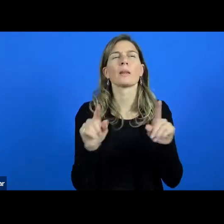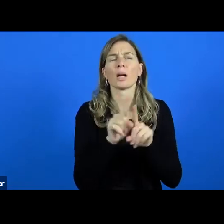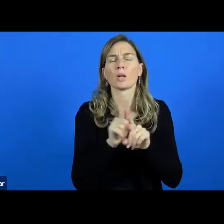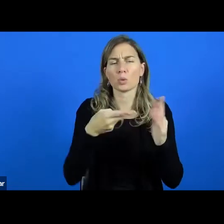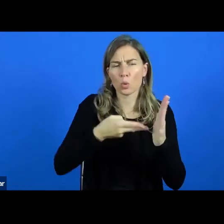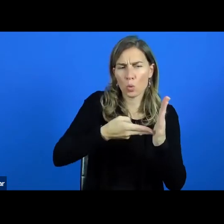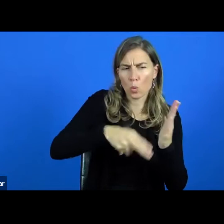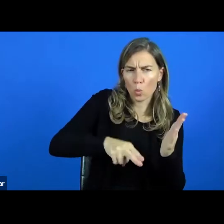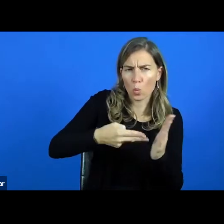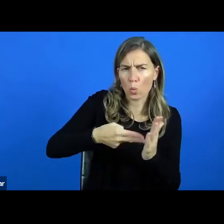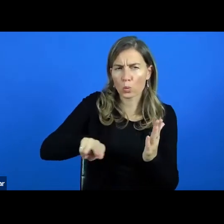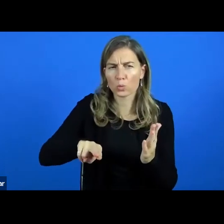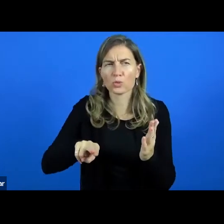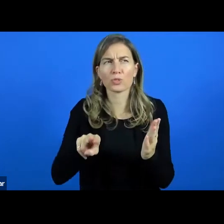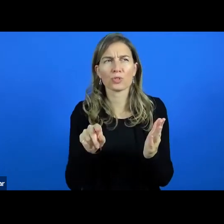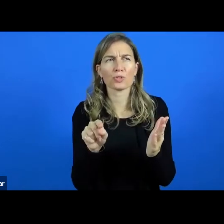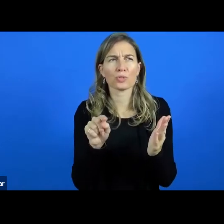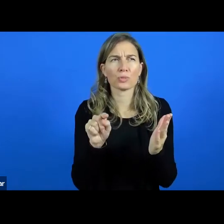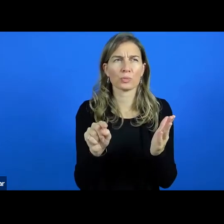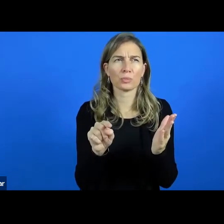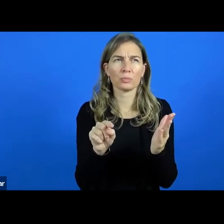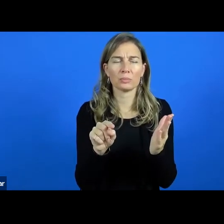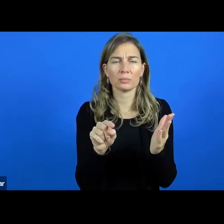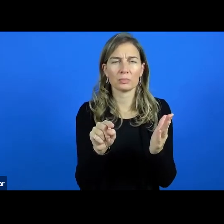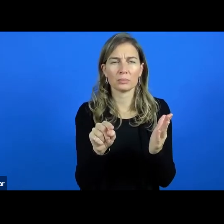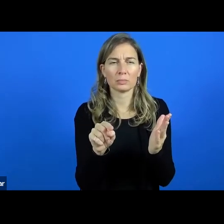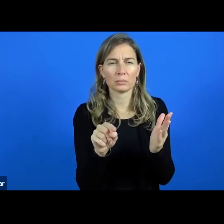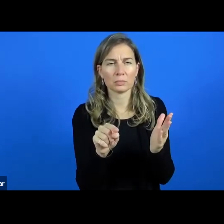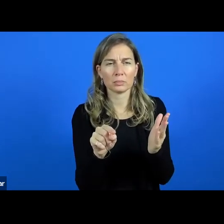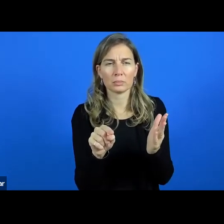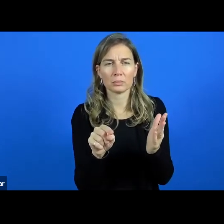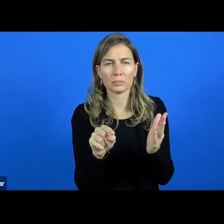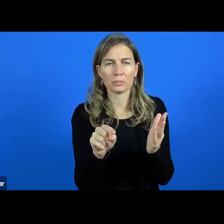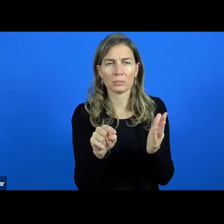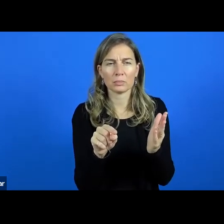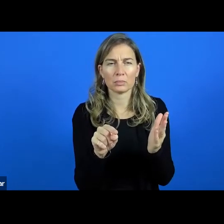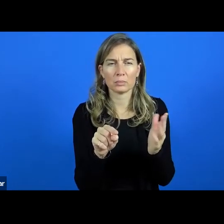but the one on the slide is rather an issue of transparency